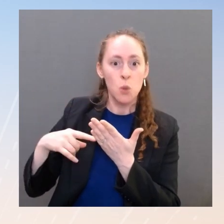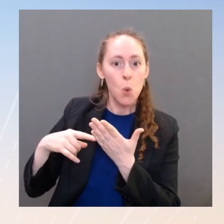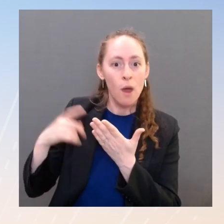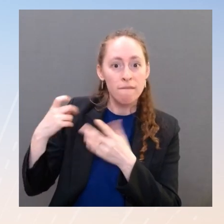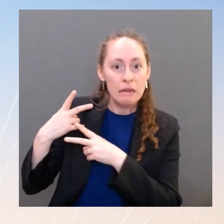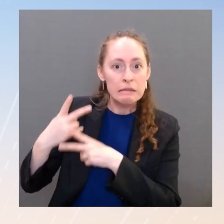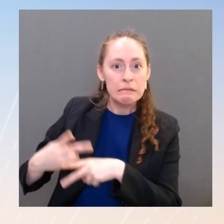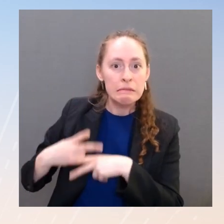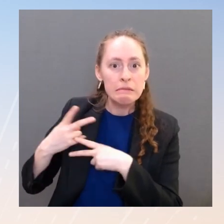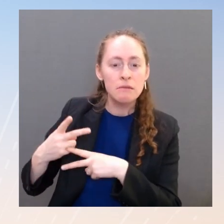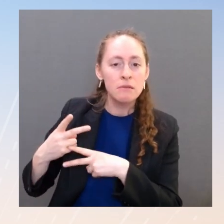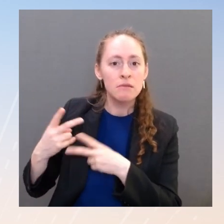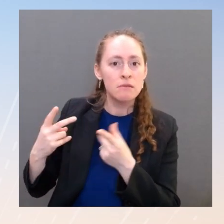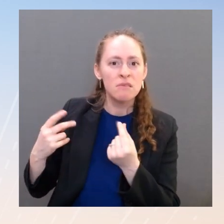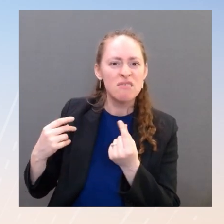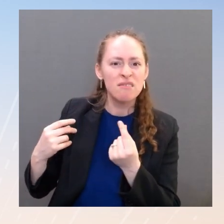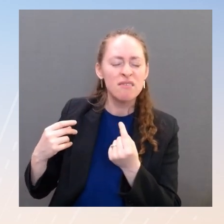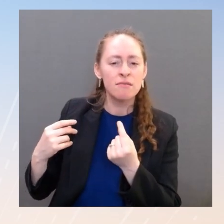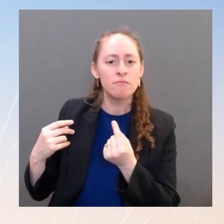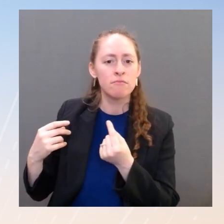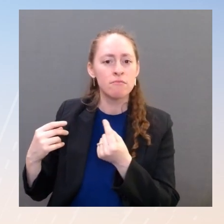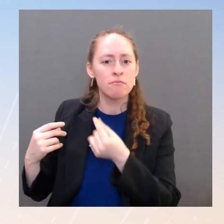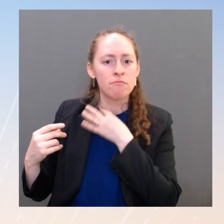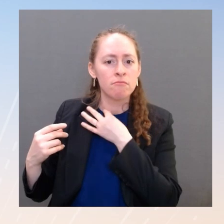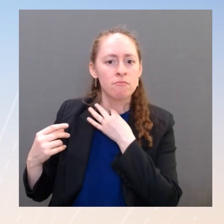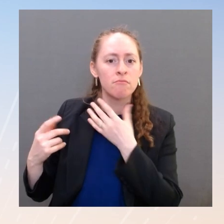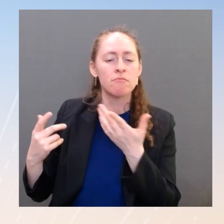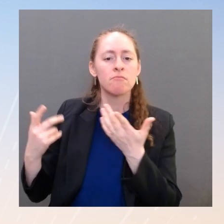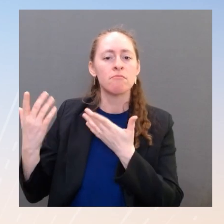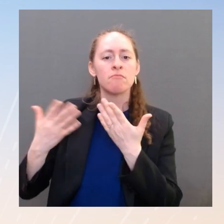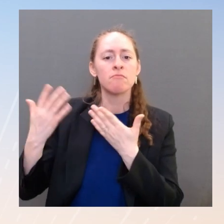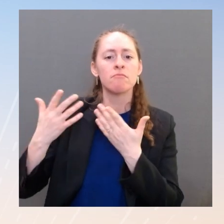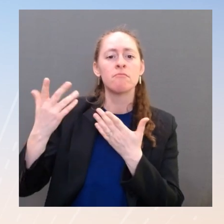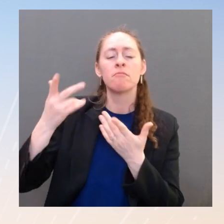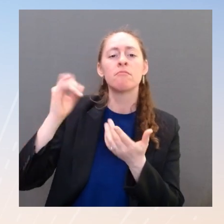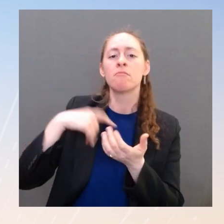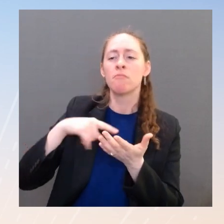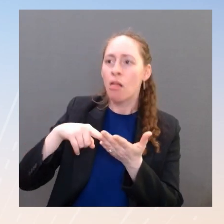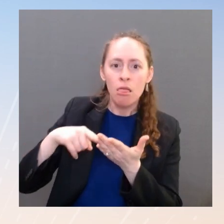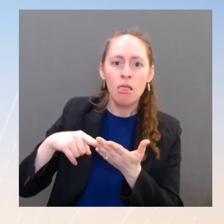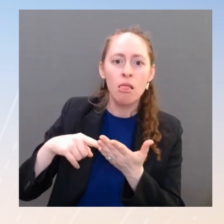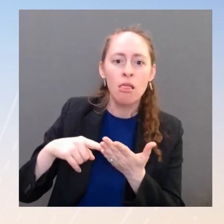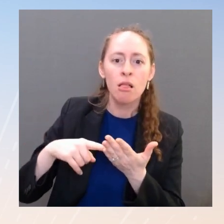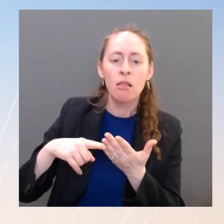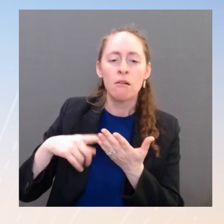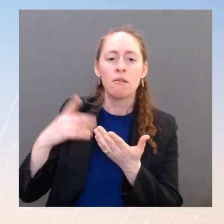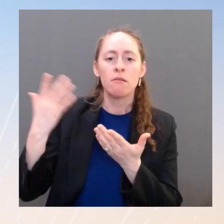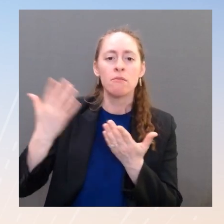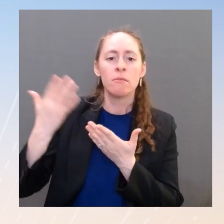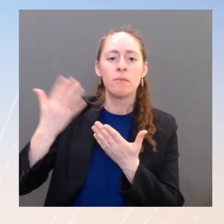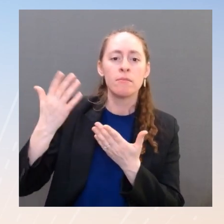Would it just be factchecks, publishing guidance, or, you know, what would Americans actually see when it comes to the work of this board?